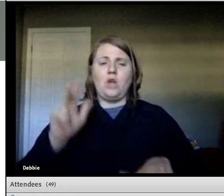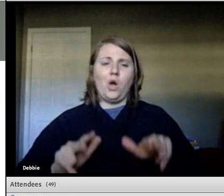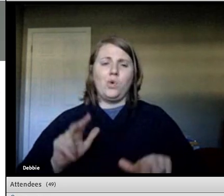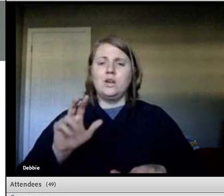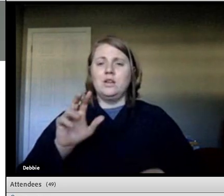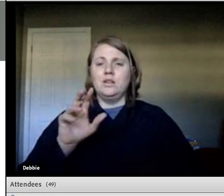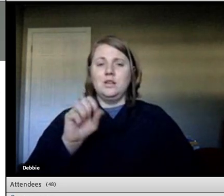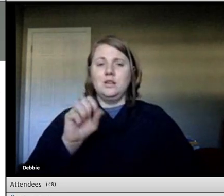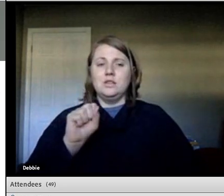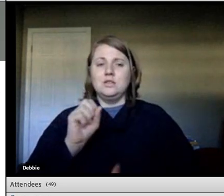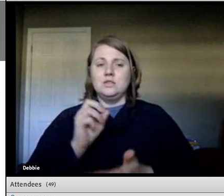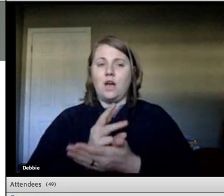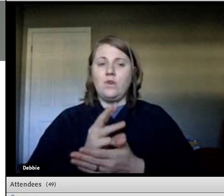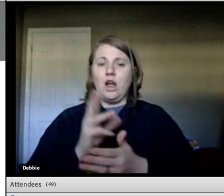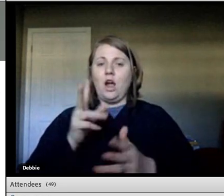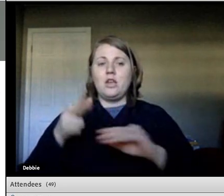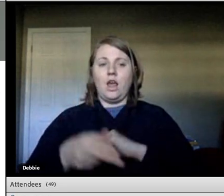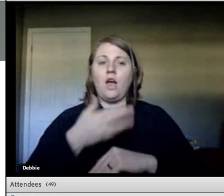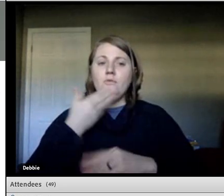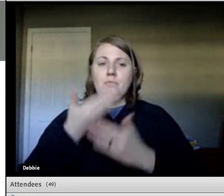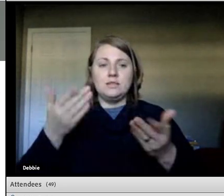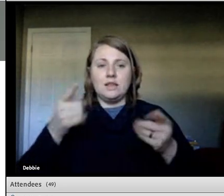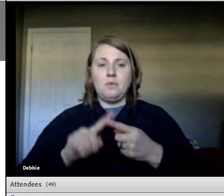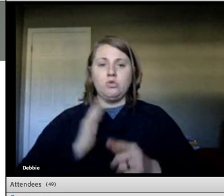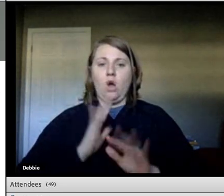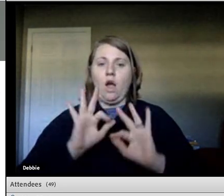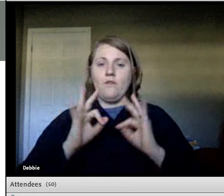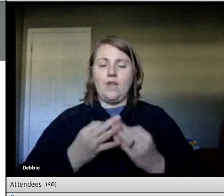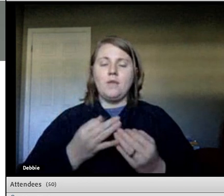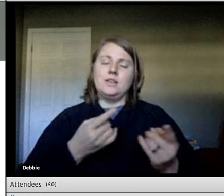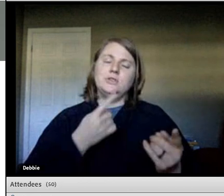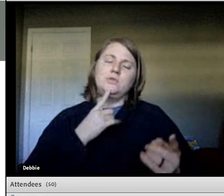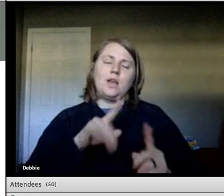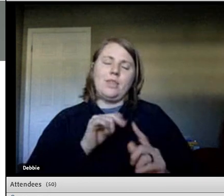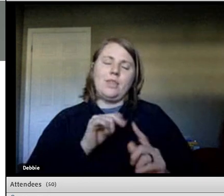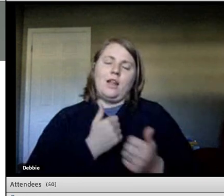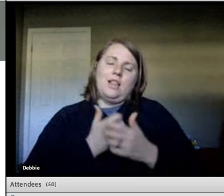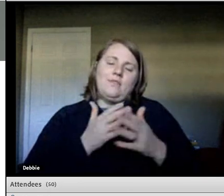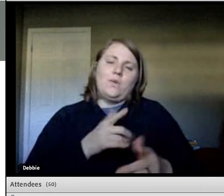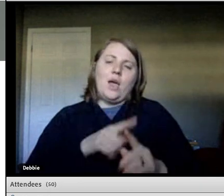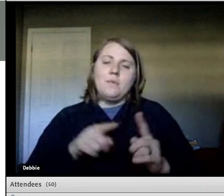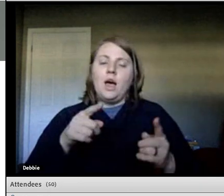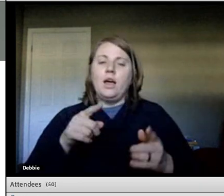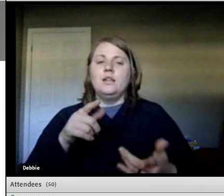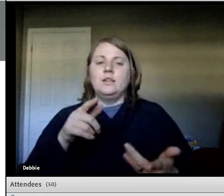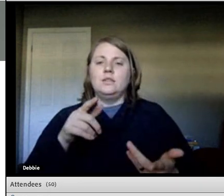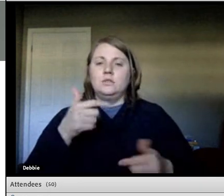and she meant it in a loving way, so just kind of keep your meetings short, and I think you can always relaunch a meeting